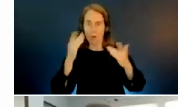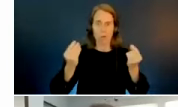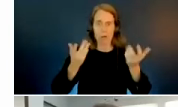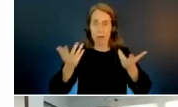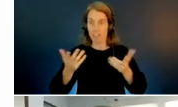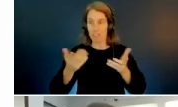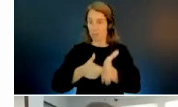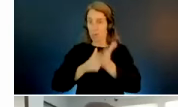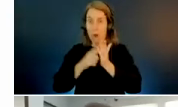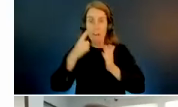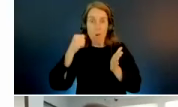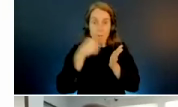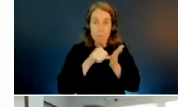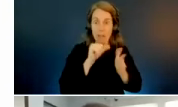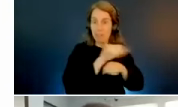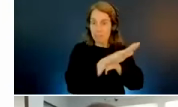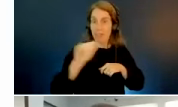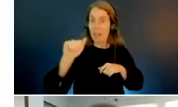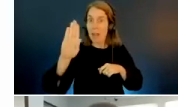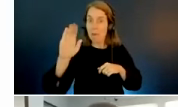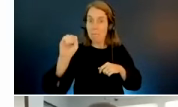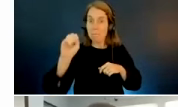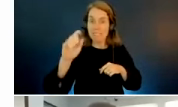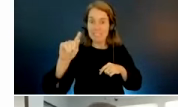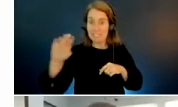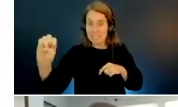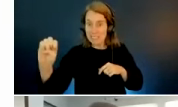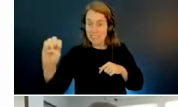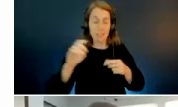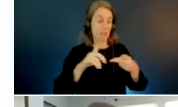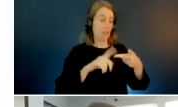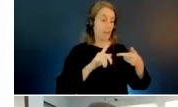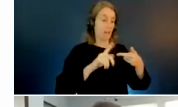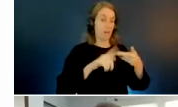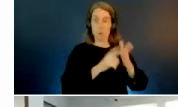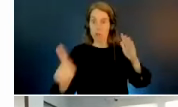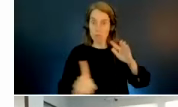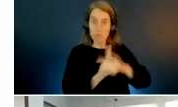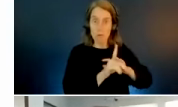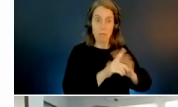and where you were gonna vote um hopefully because we're kind of have kind of learned to live